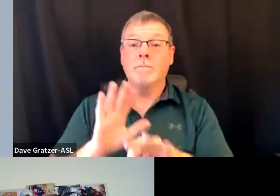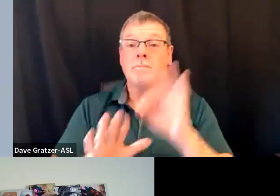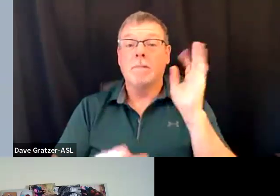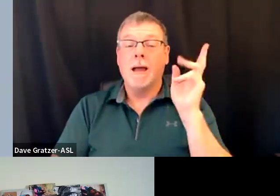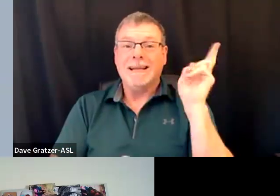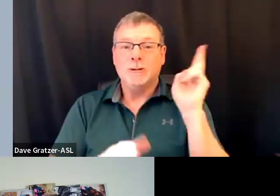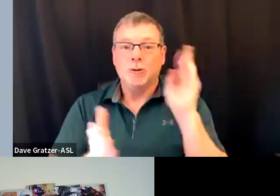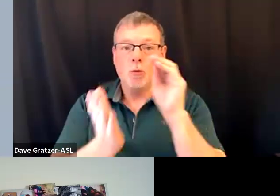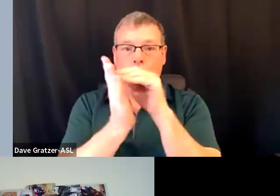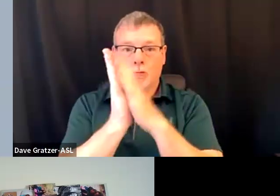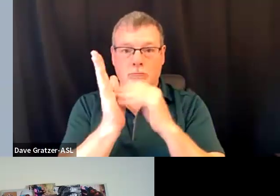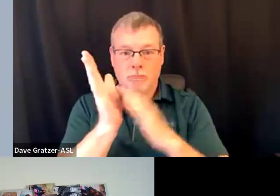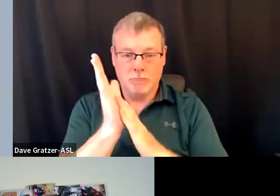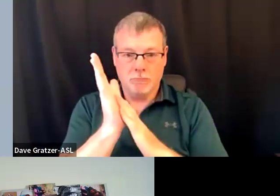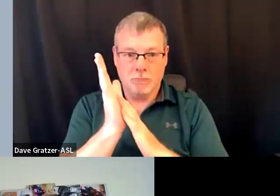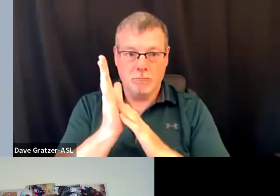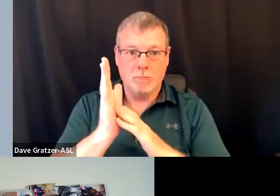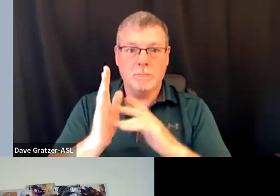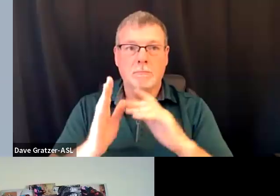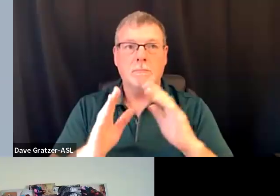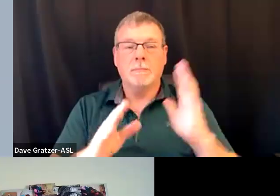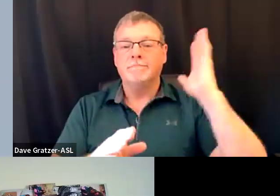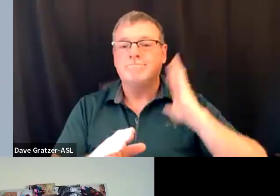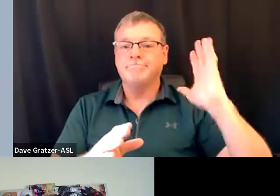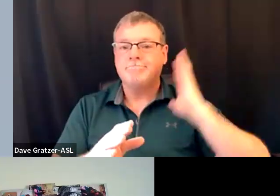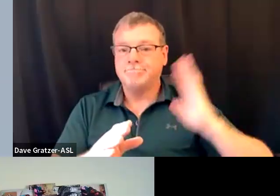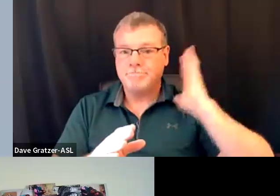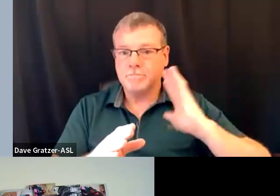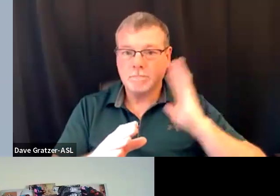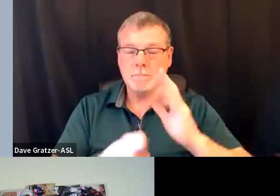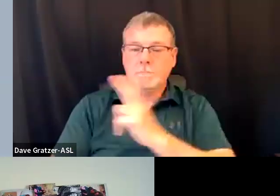So if you can find, you know, past medical records from a hospitalization